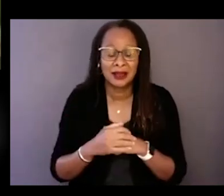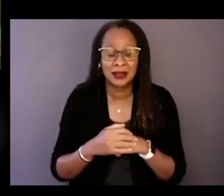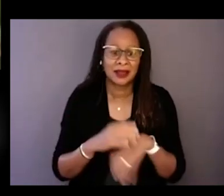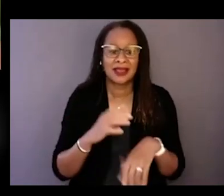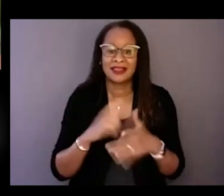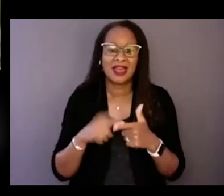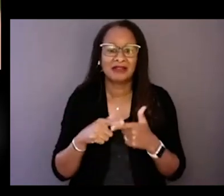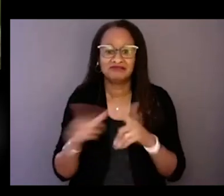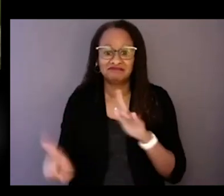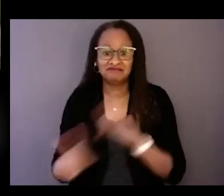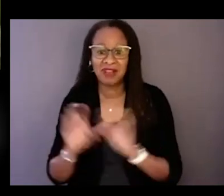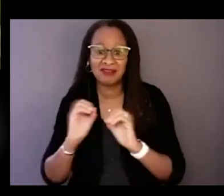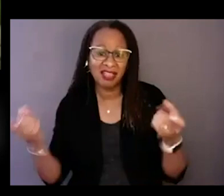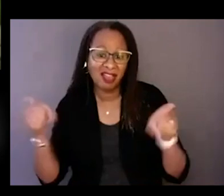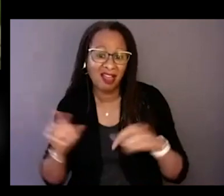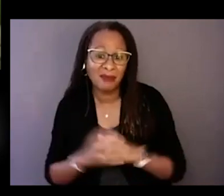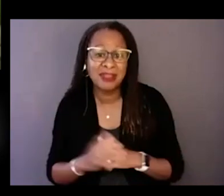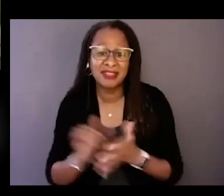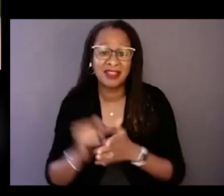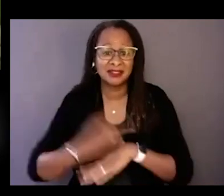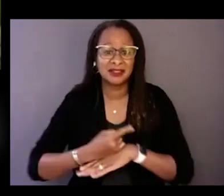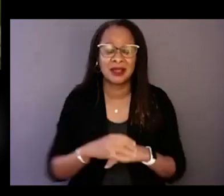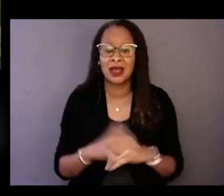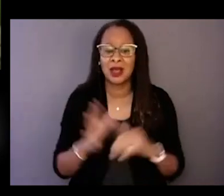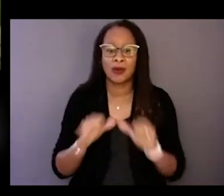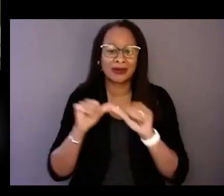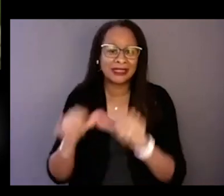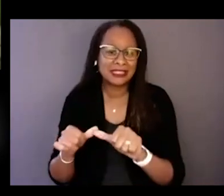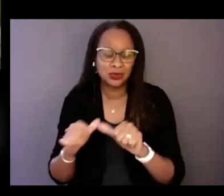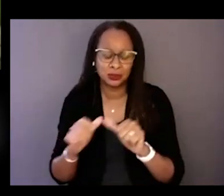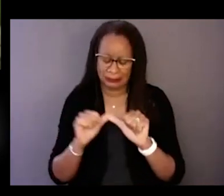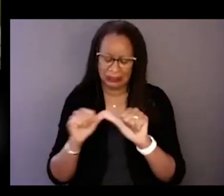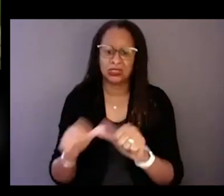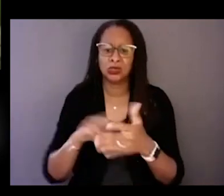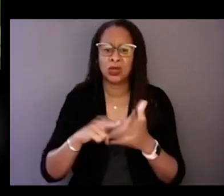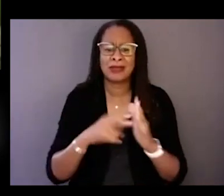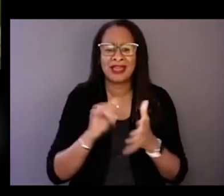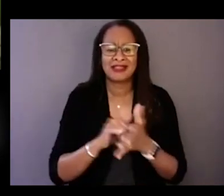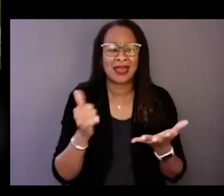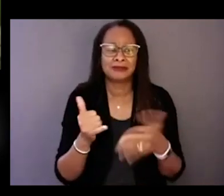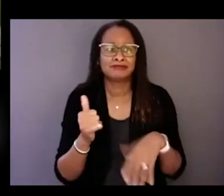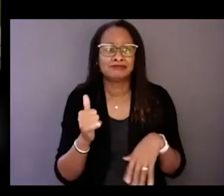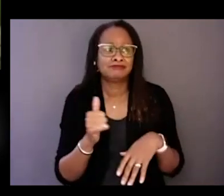and then it gets either continued or it doesn't happen. I hope she does speak. It would be incredible.